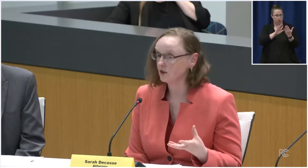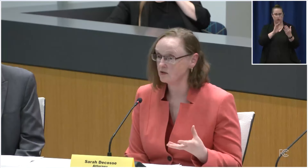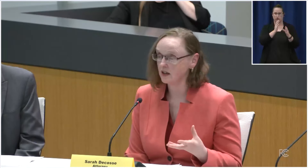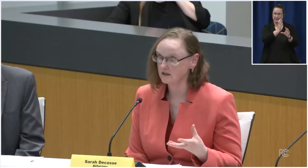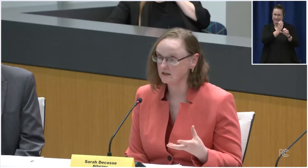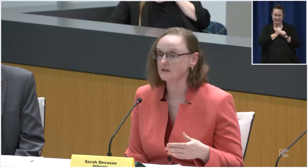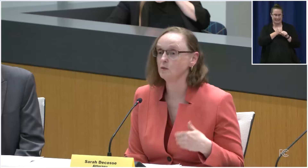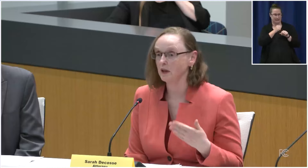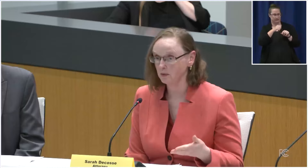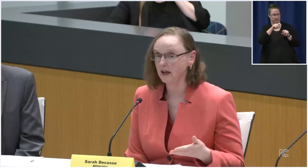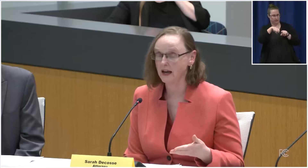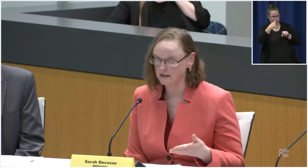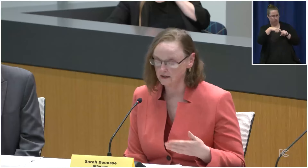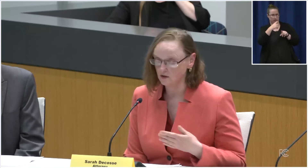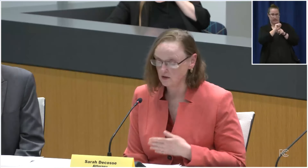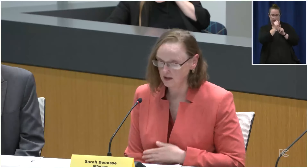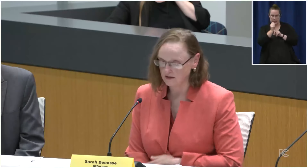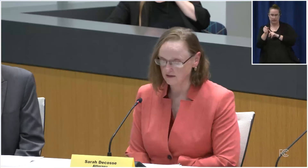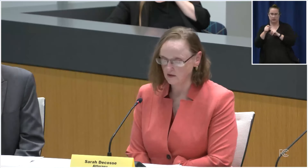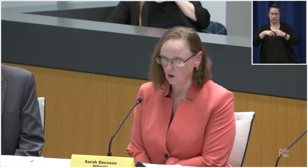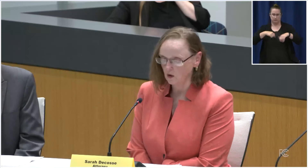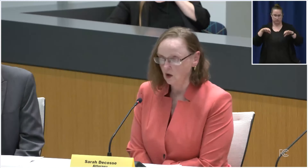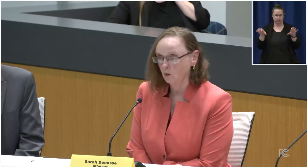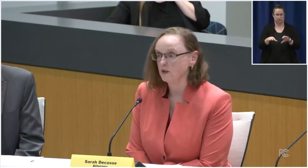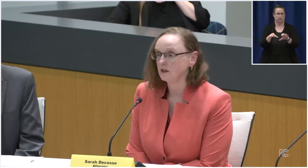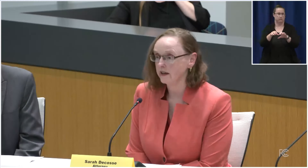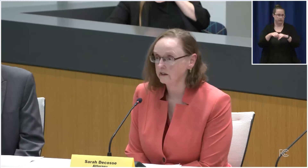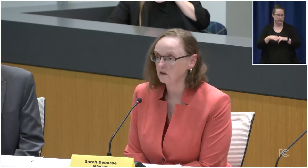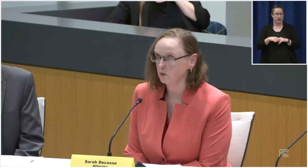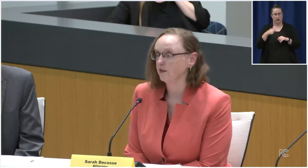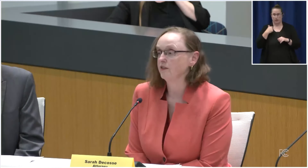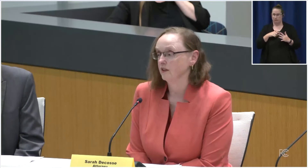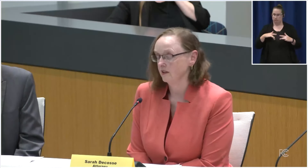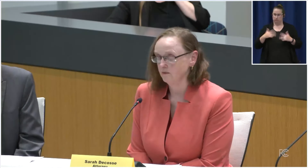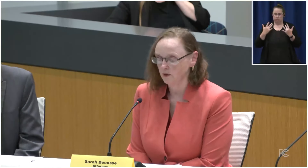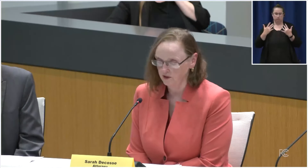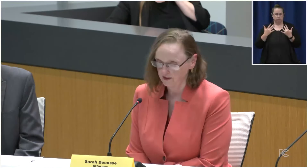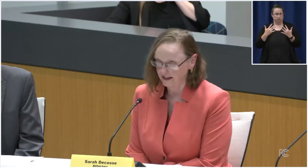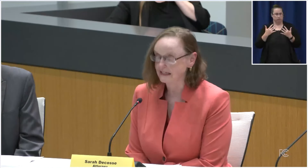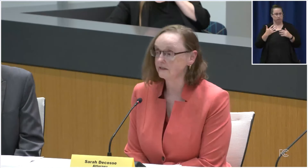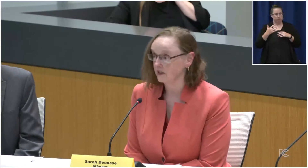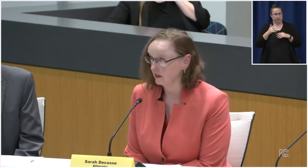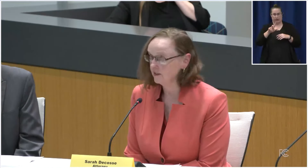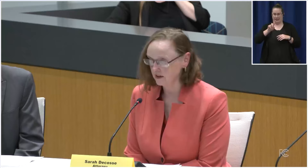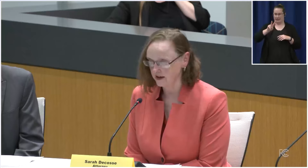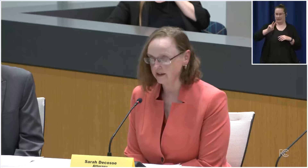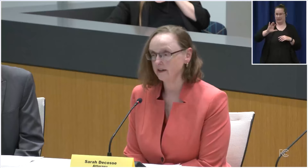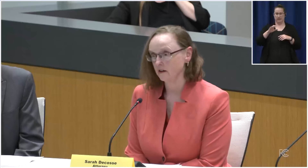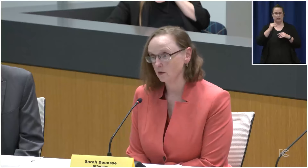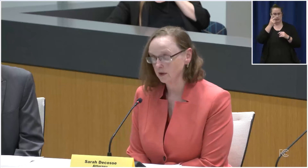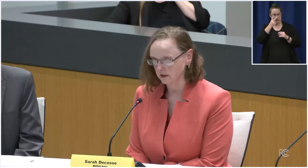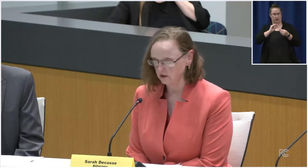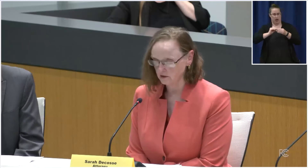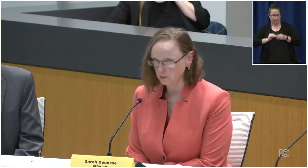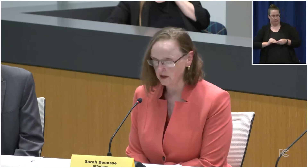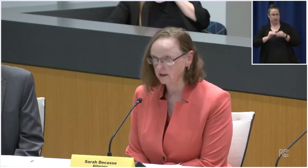DISCRIMINATION AGAINST PEOPLE WHO ARE DEAF OR HARD OF HEARING, THIS IS ONE OF THE VERY IMPORTANT AVENUES THAT WE HAVE TO RECEIVE THOSE CASES. AND TO BE ABLE TO ACT ON